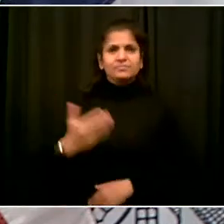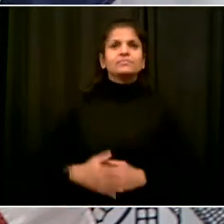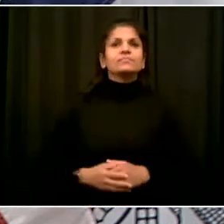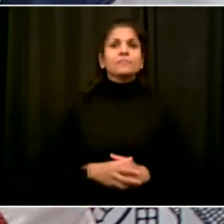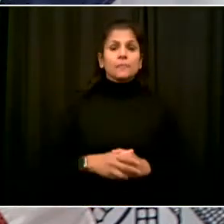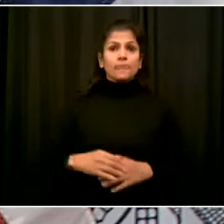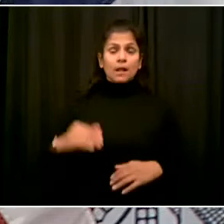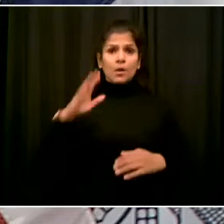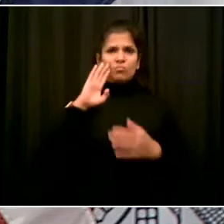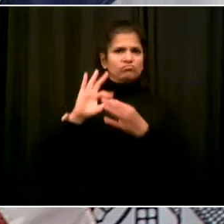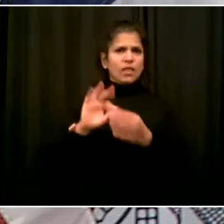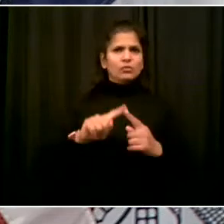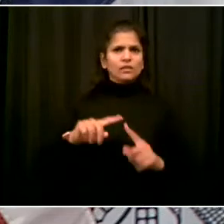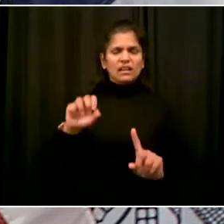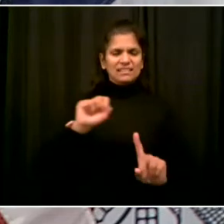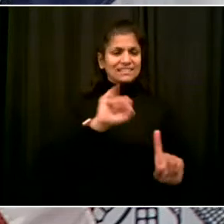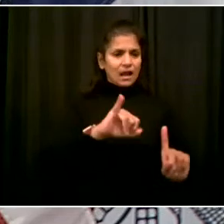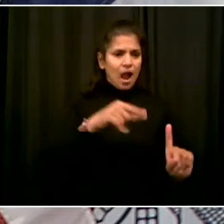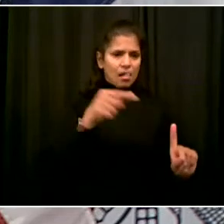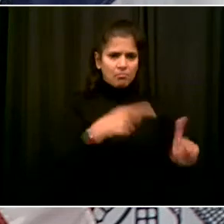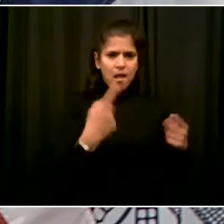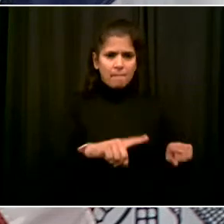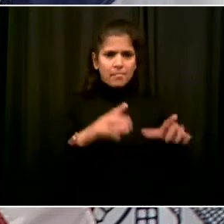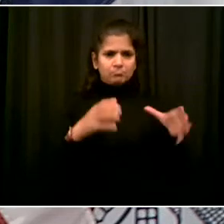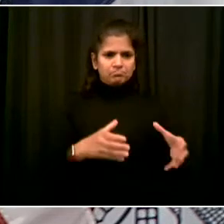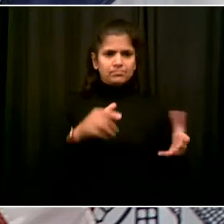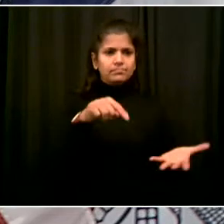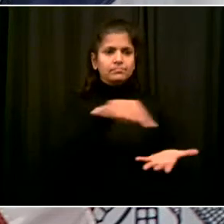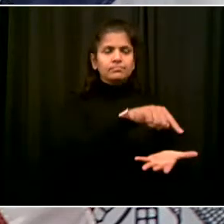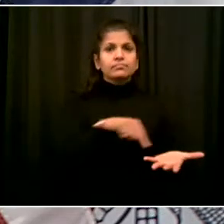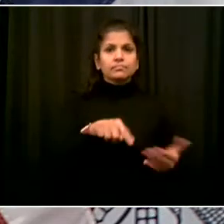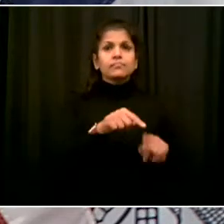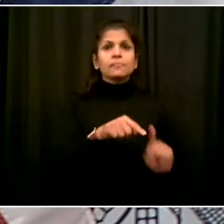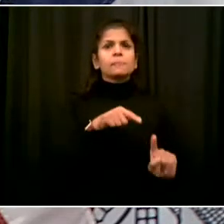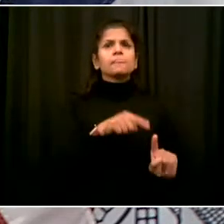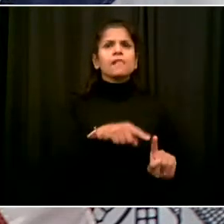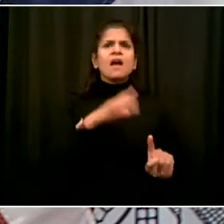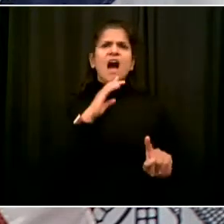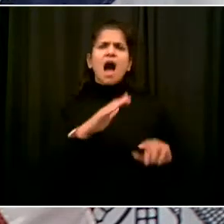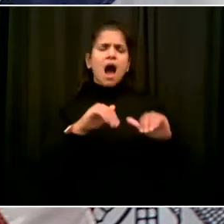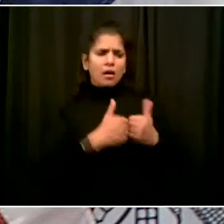REGARDING STATEN ISLAND WITH THE